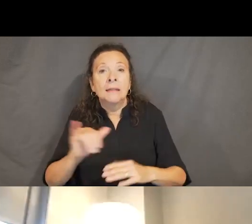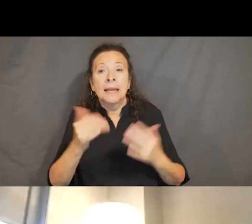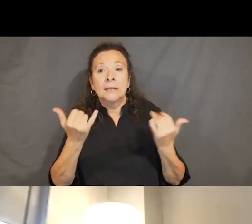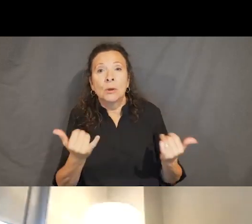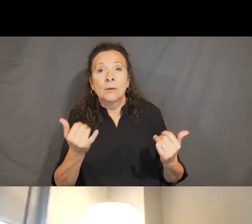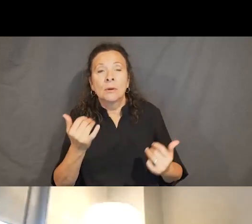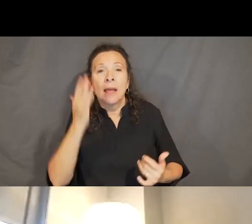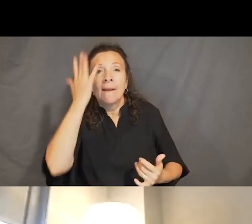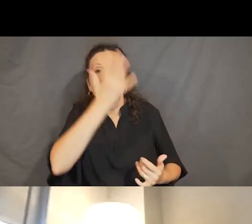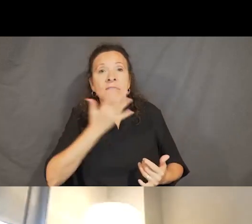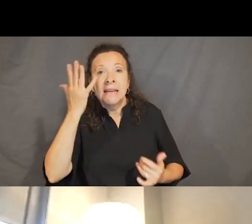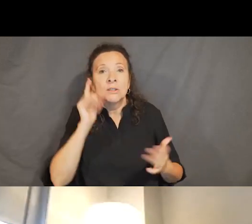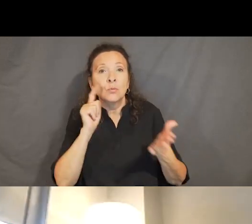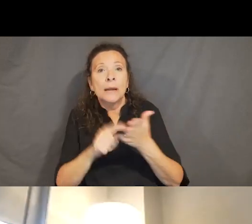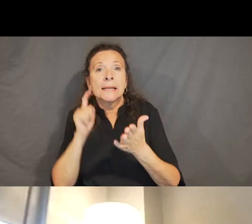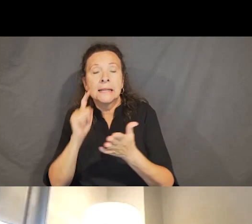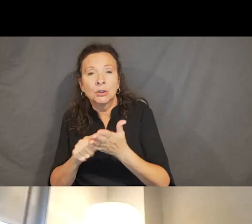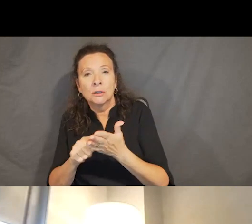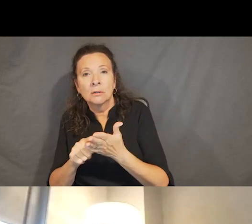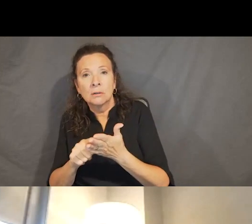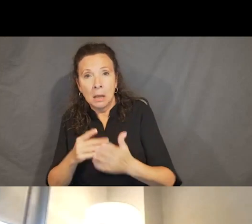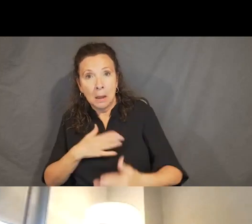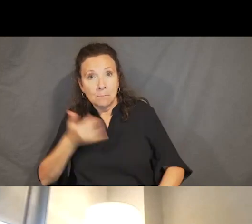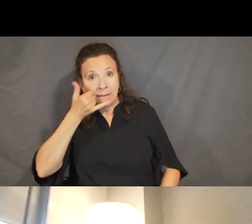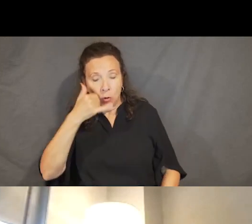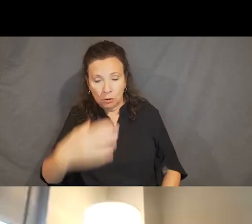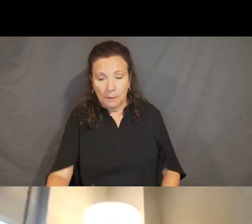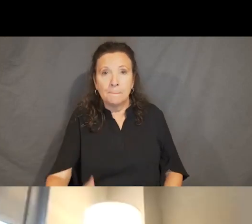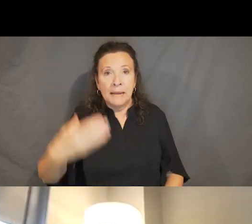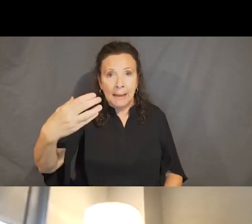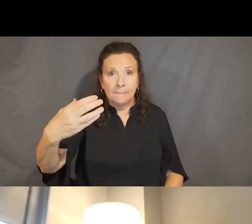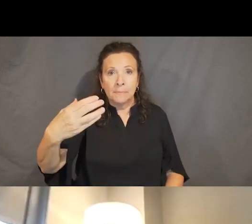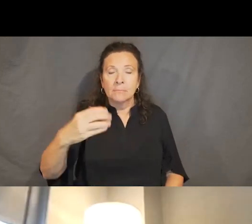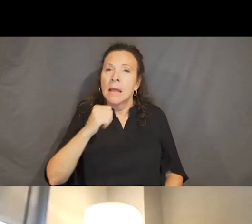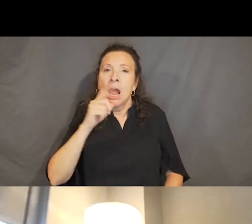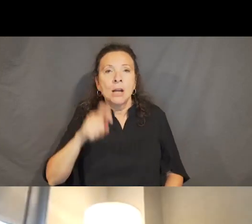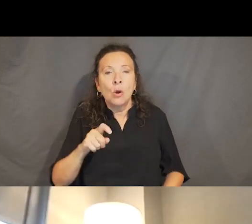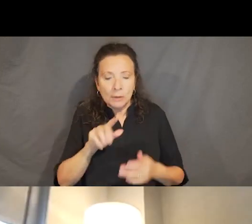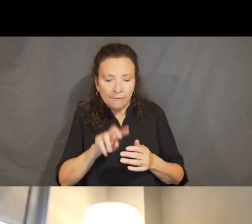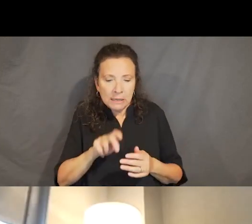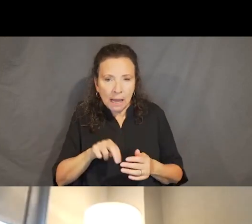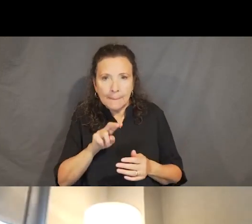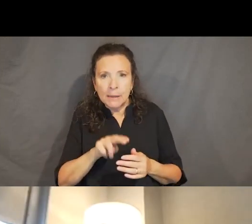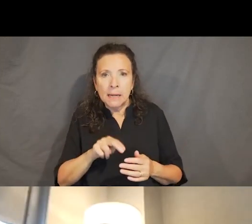up my phone, I don't have to type in the code. I don't have to touch the screen. It's reading my